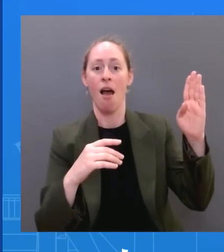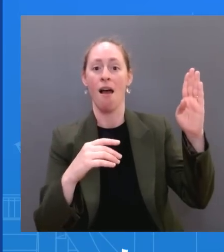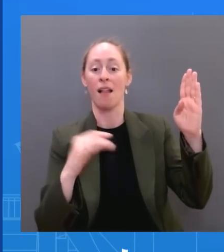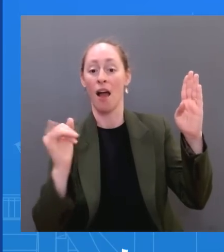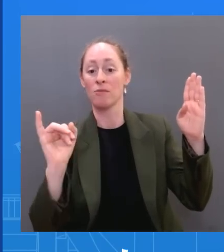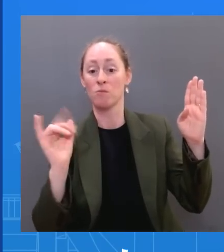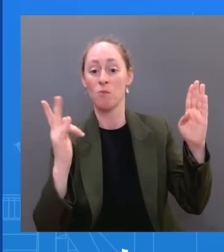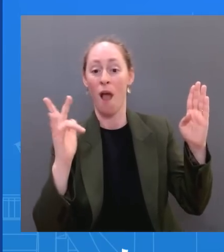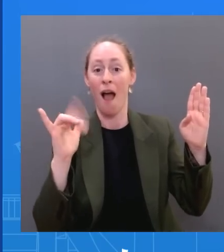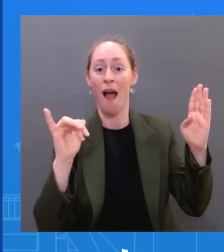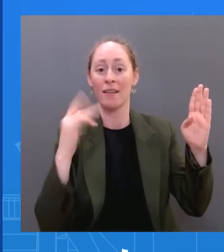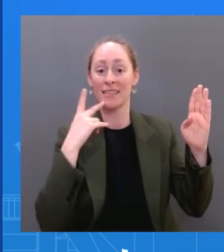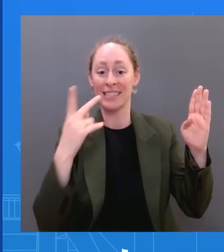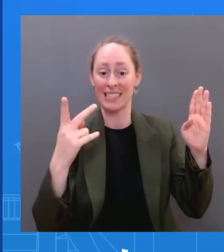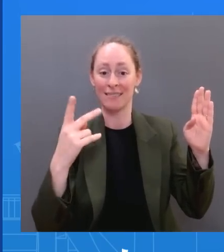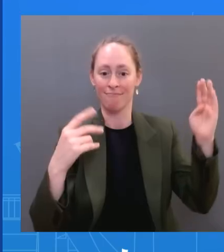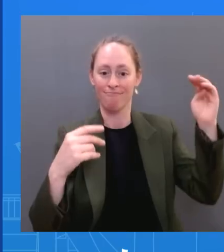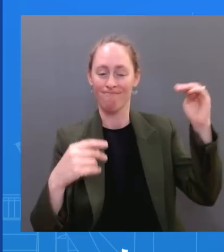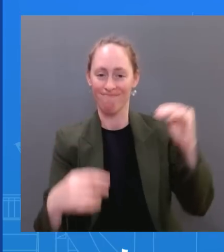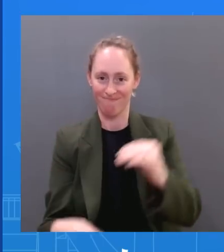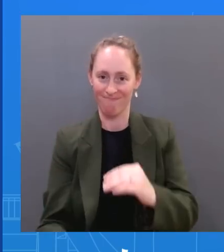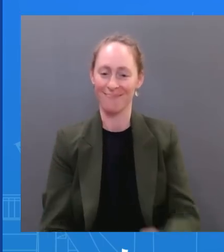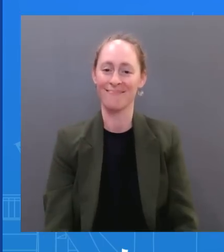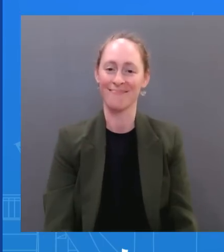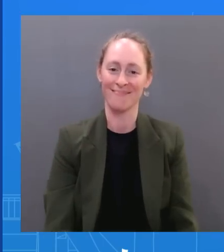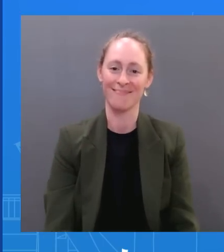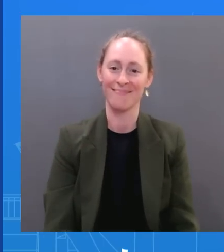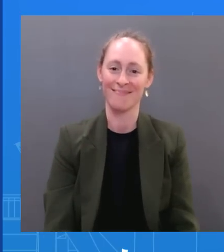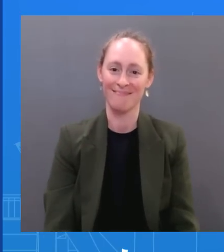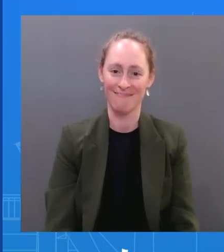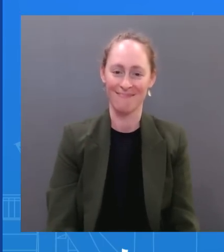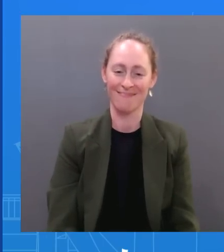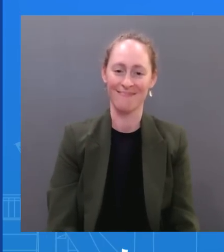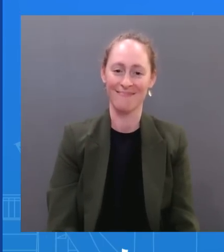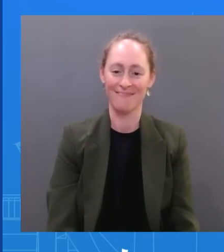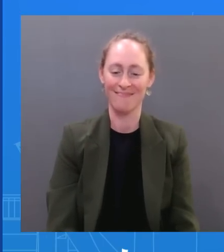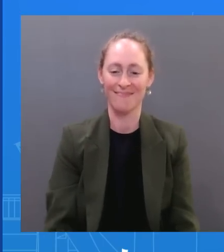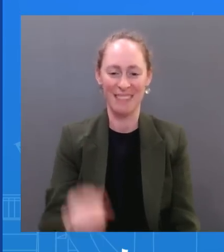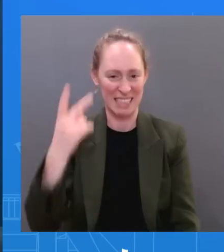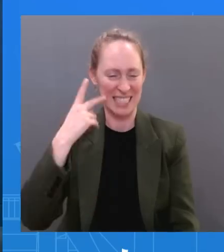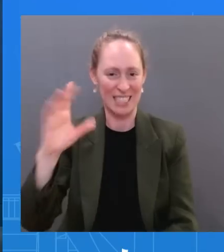I have a chart here for you guys to -- to see. The crude oil is the yellow.